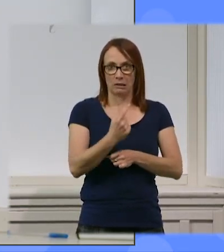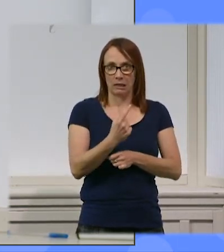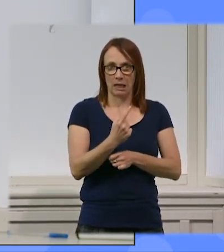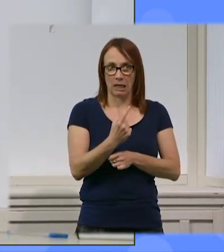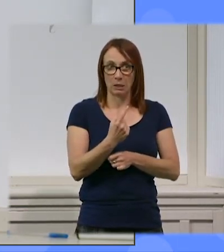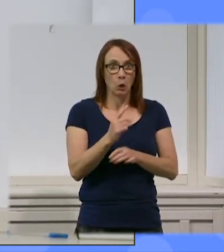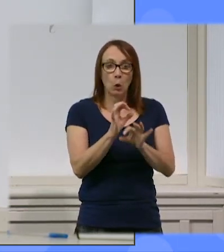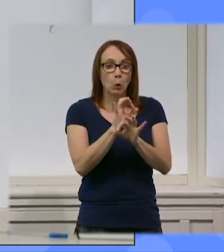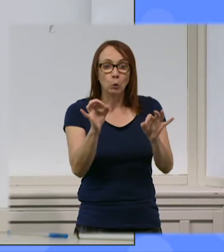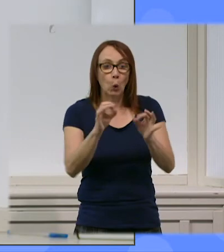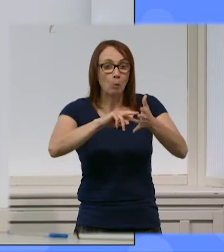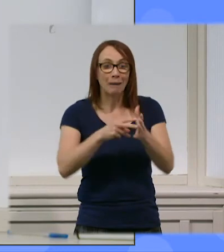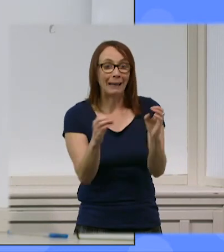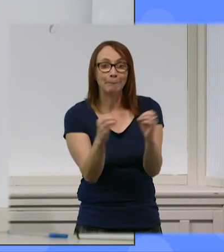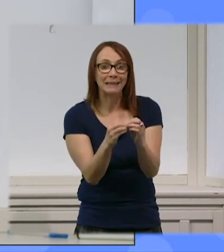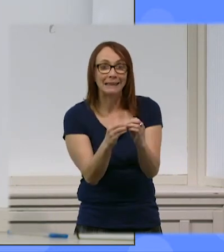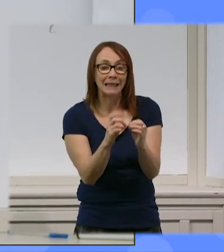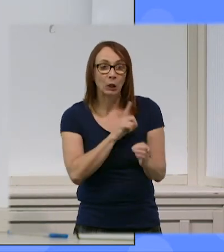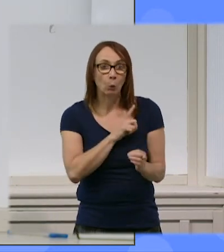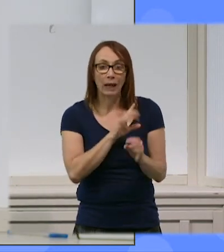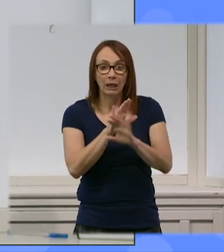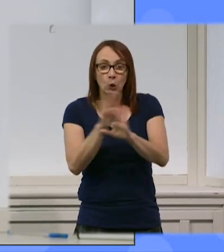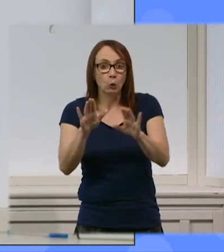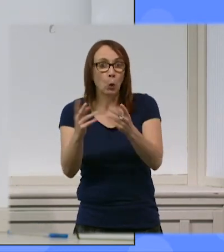because we don't have a plan be and I think that kind of sums up